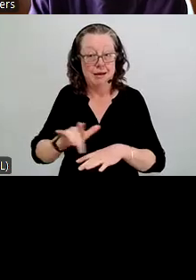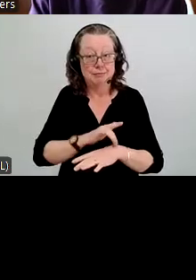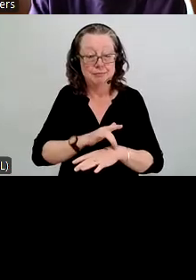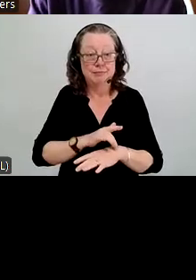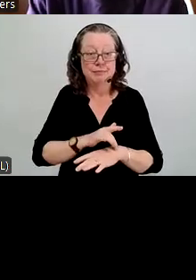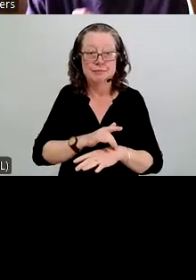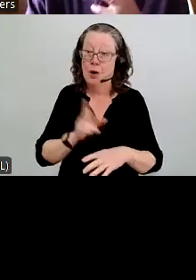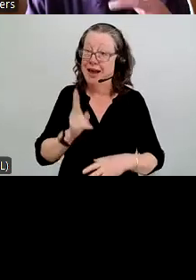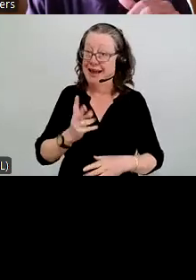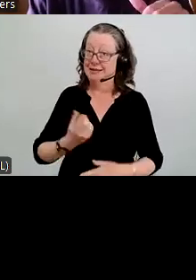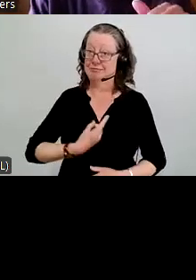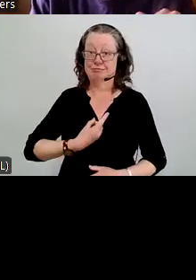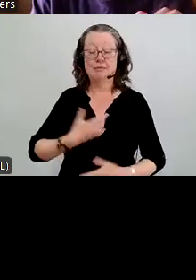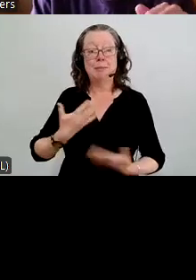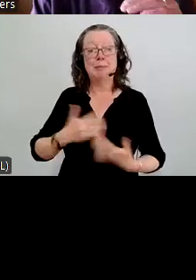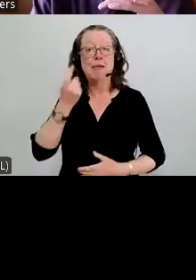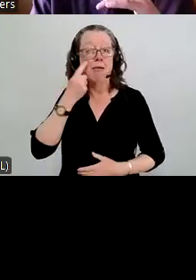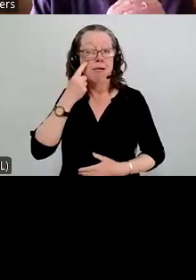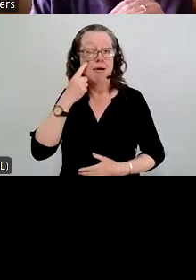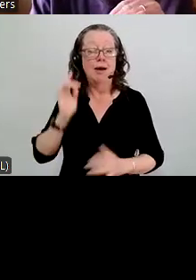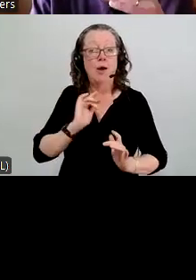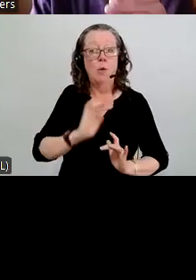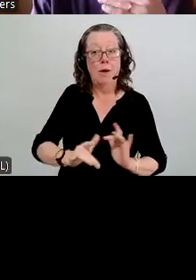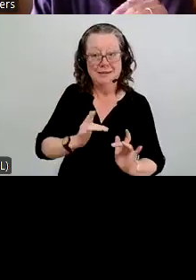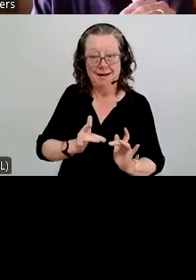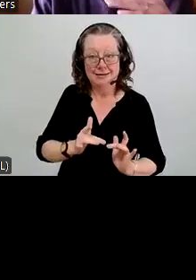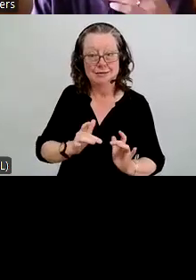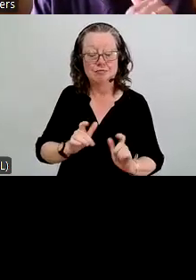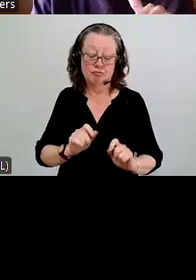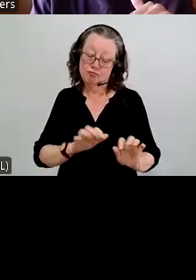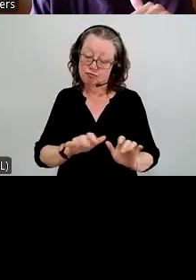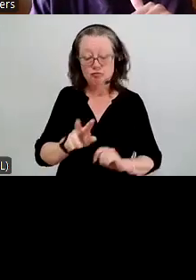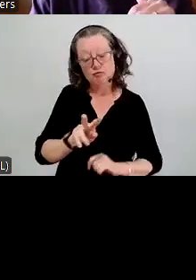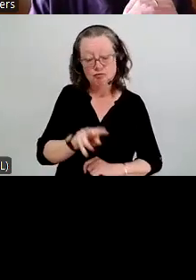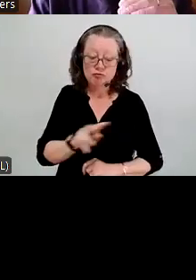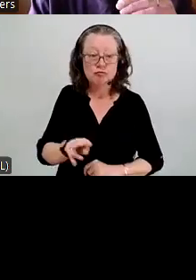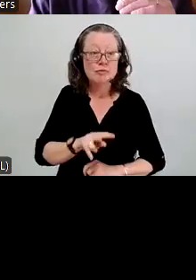They have a specific page on their site for theater. They're a theater, but they've got a Hire Us page.